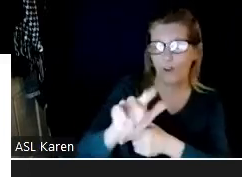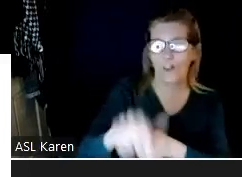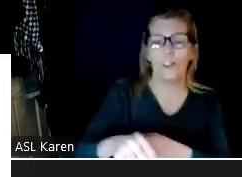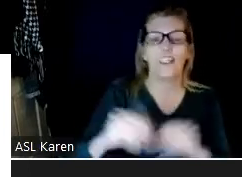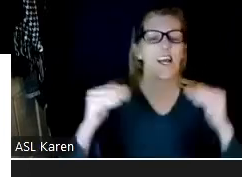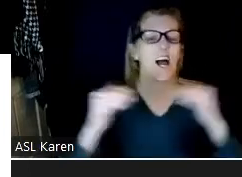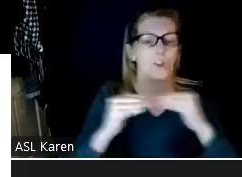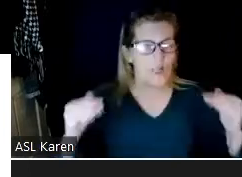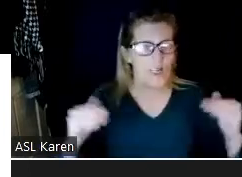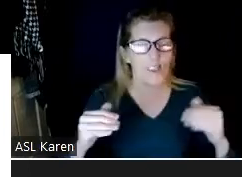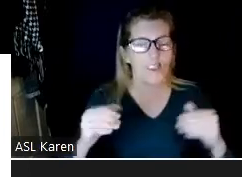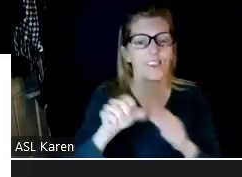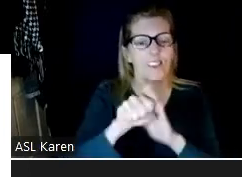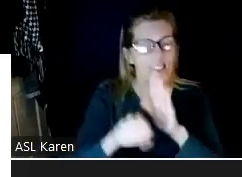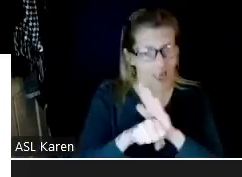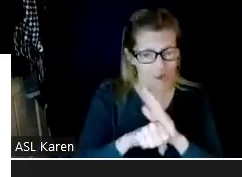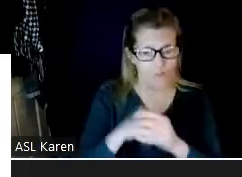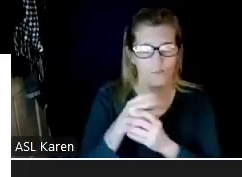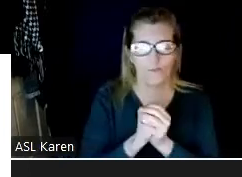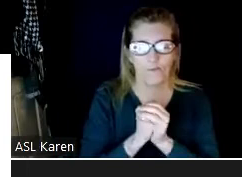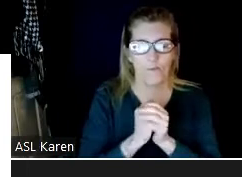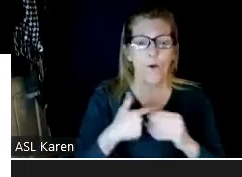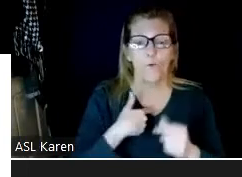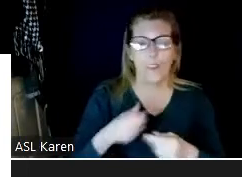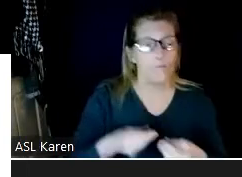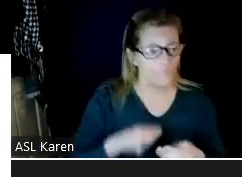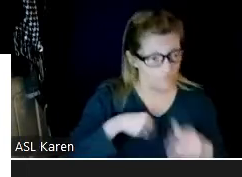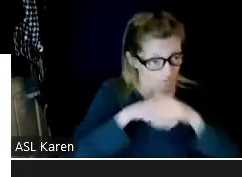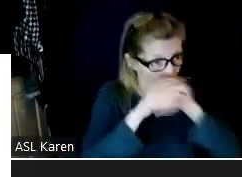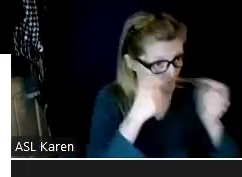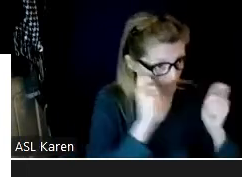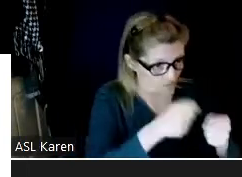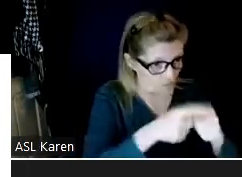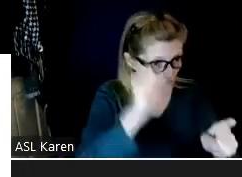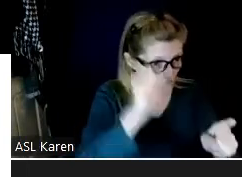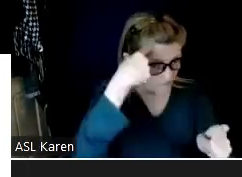15:07:07 So when we submit our budget request to the governor will work with the governor's